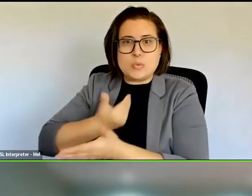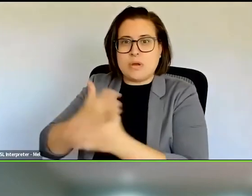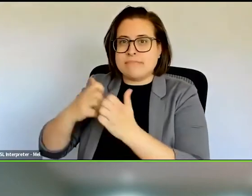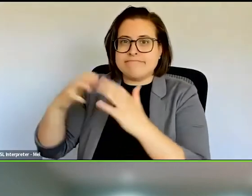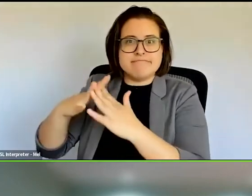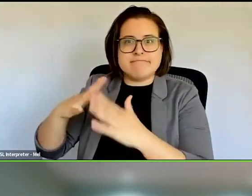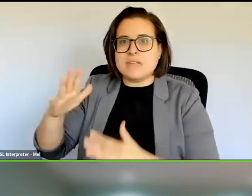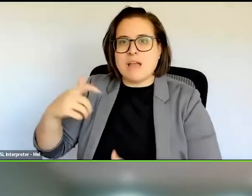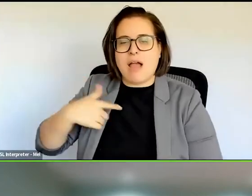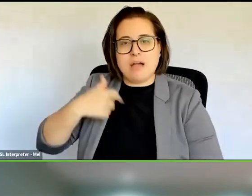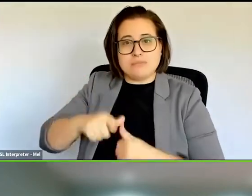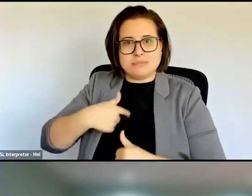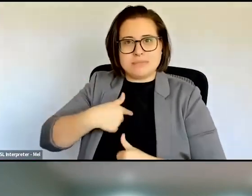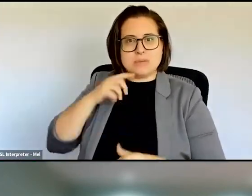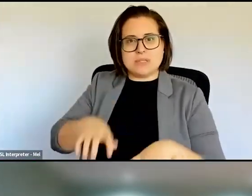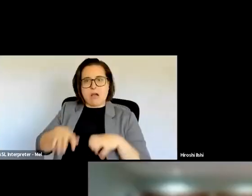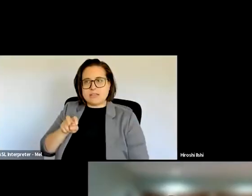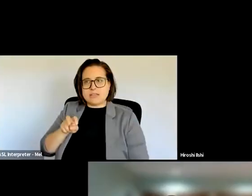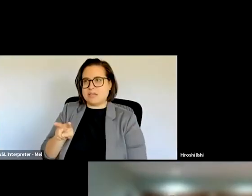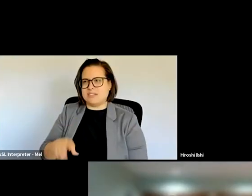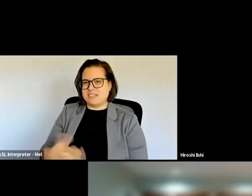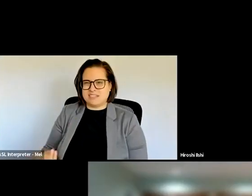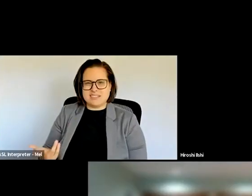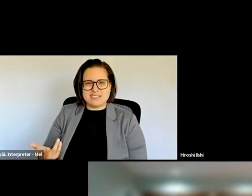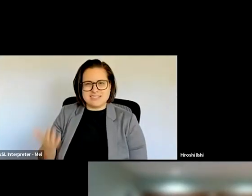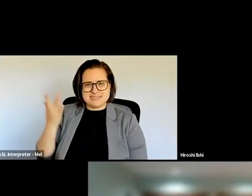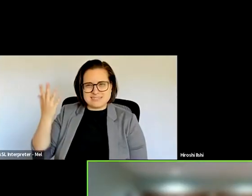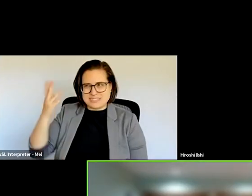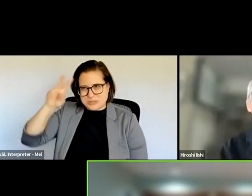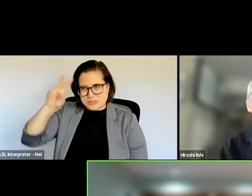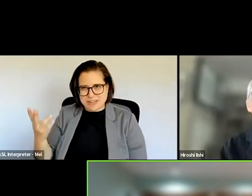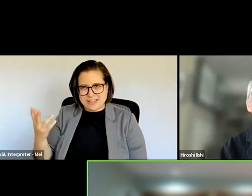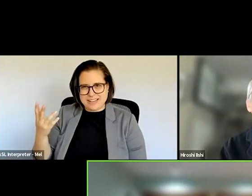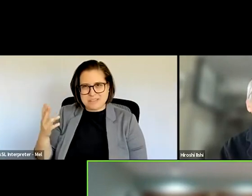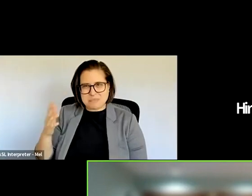remember being in the audience thinking this is stupid right like this will never work and of